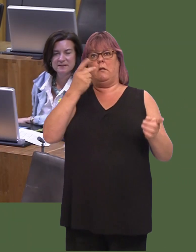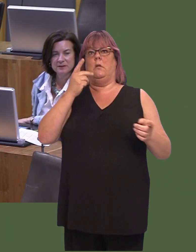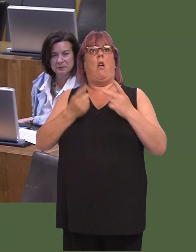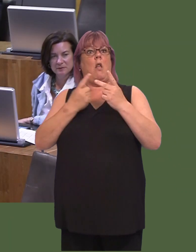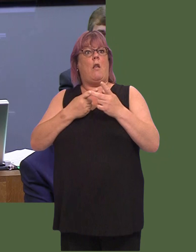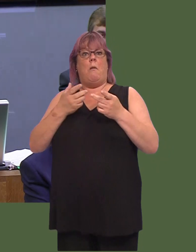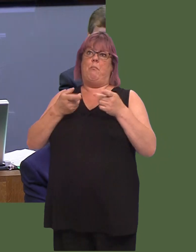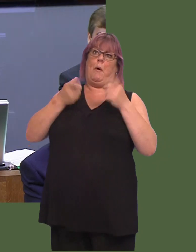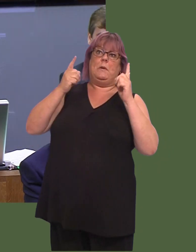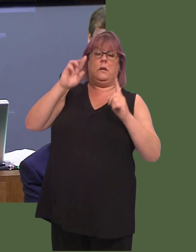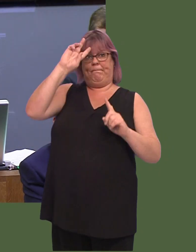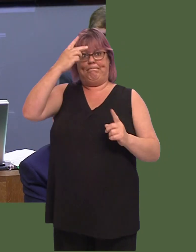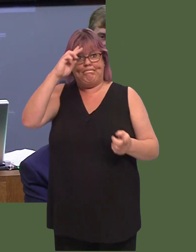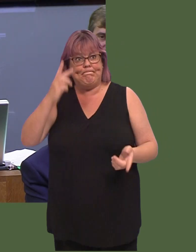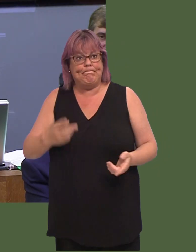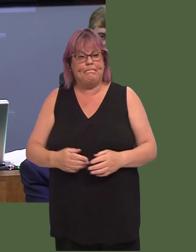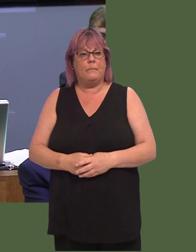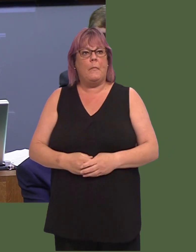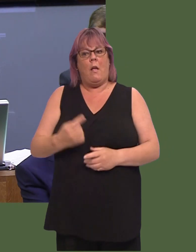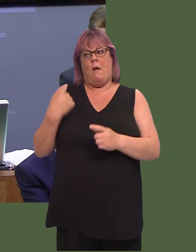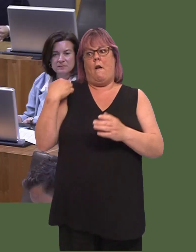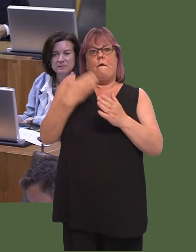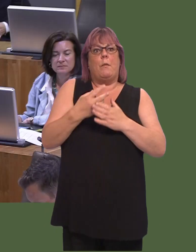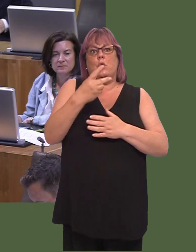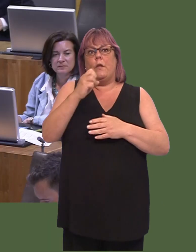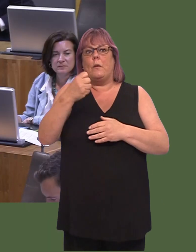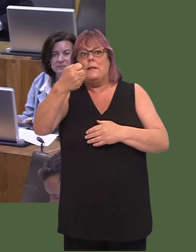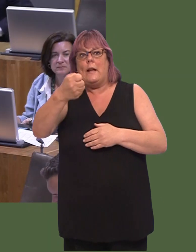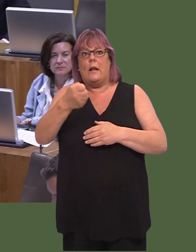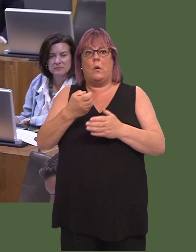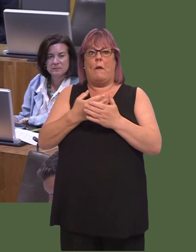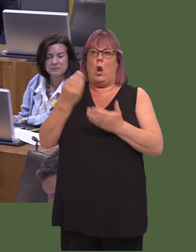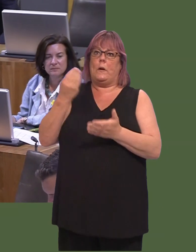He also fails, again, to point out the effect of austerity as if, since 2010, we have had